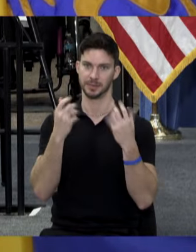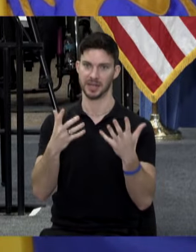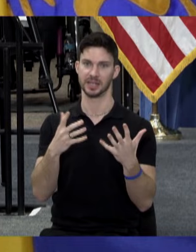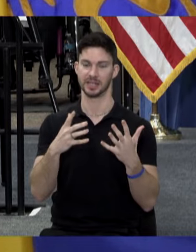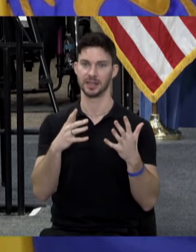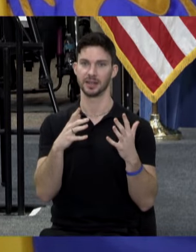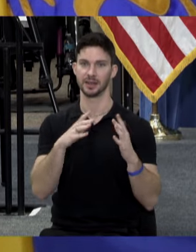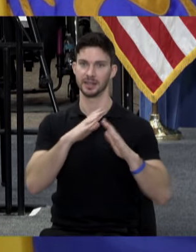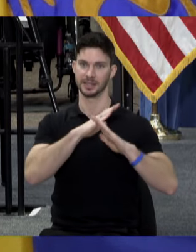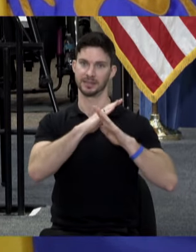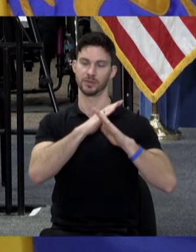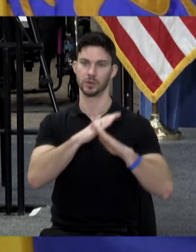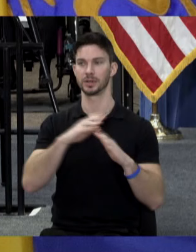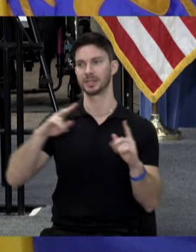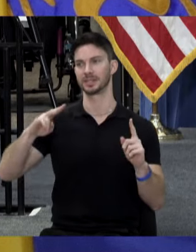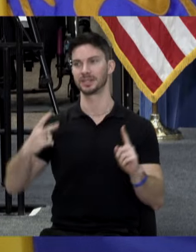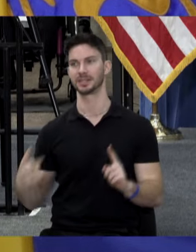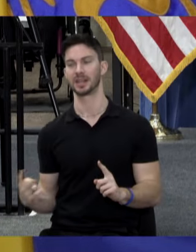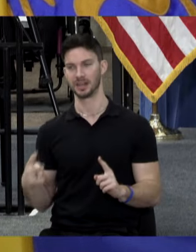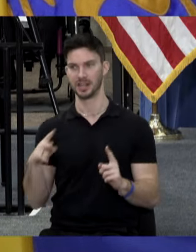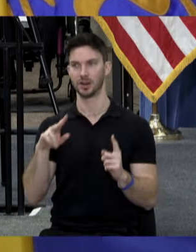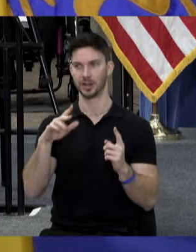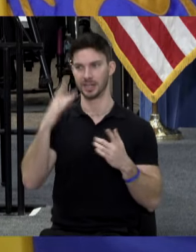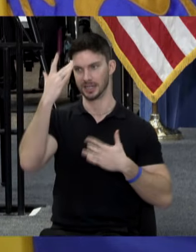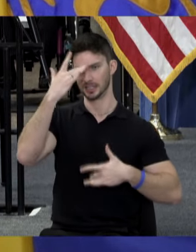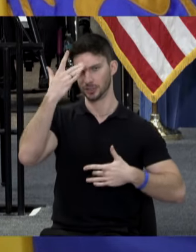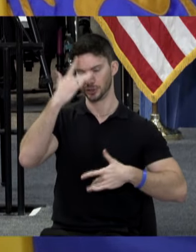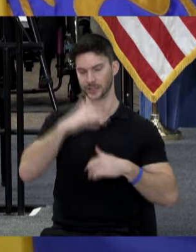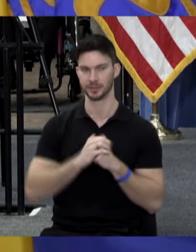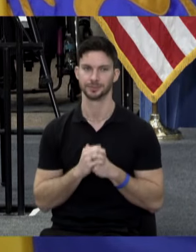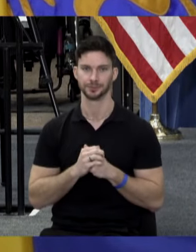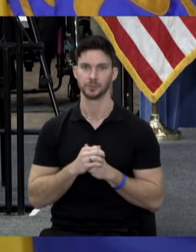Honestly, the secondary conditions that my husband has experienced are far worse than